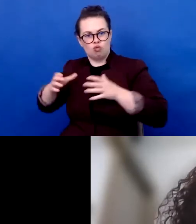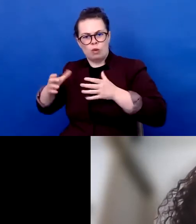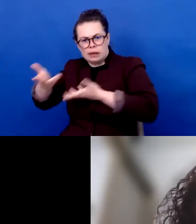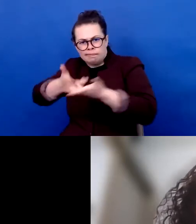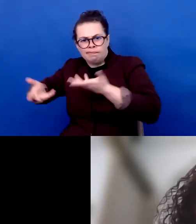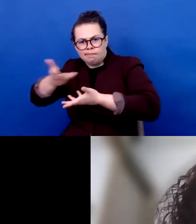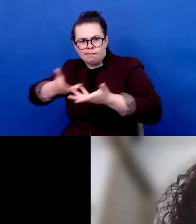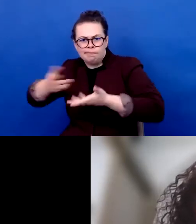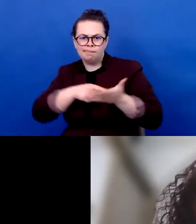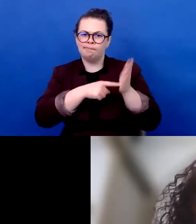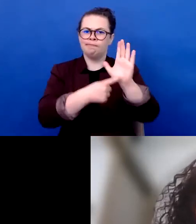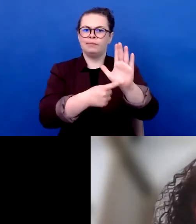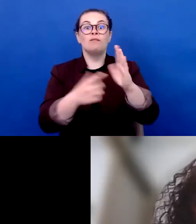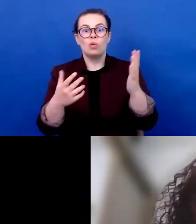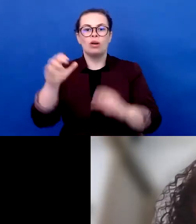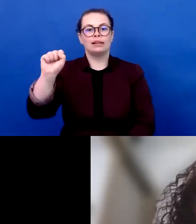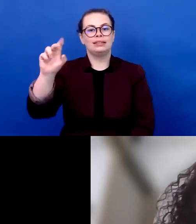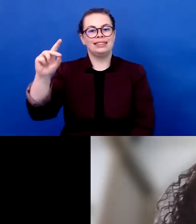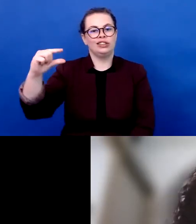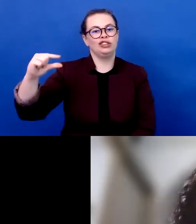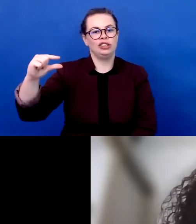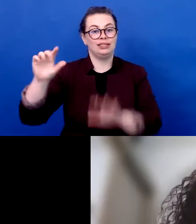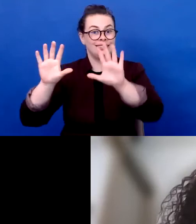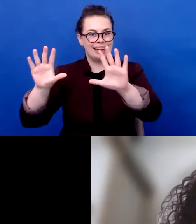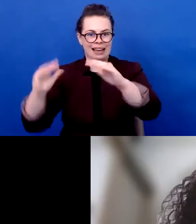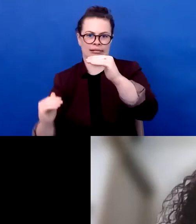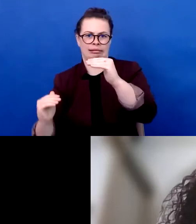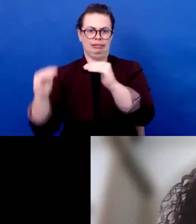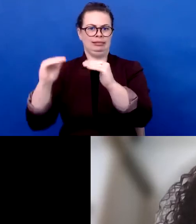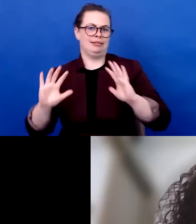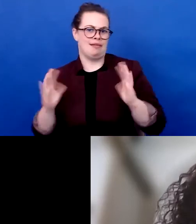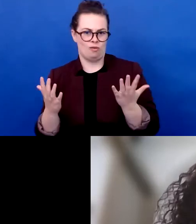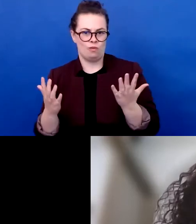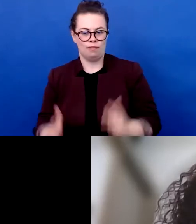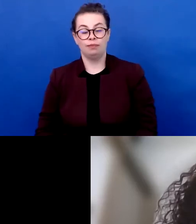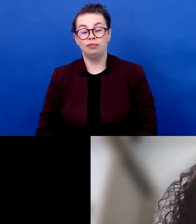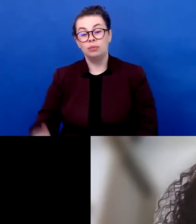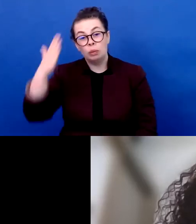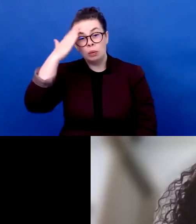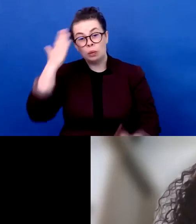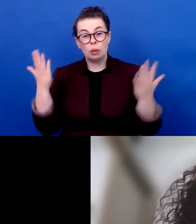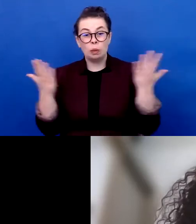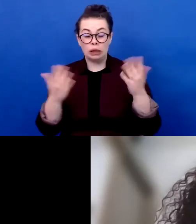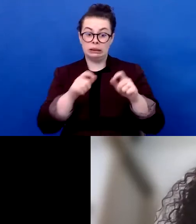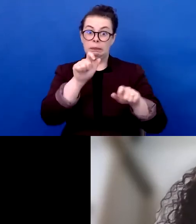so we know that people with disabilities are among the poorest groups of people around the world this